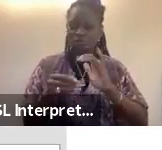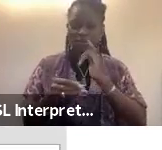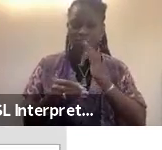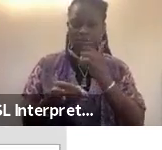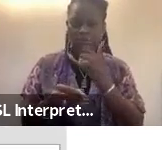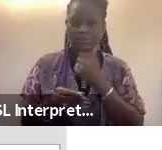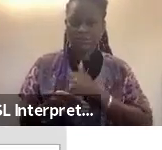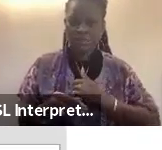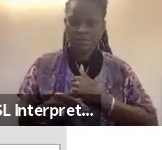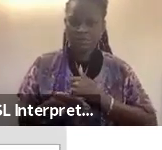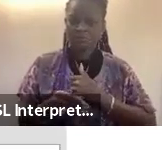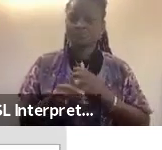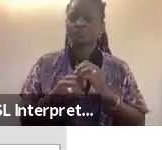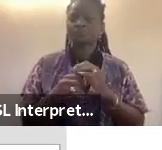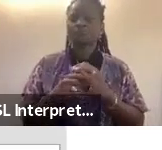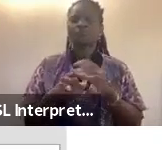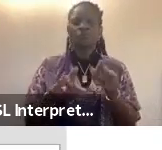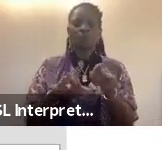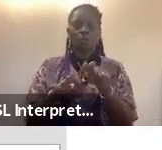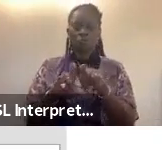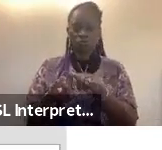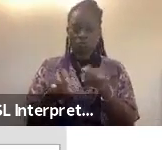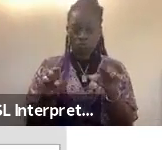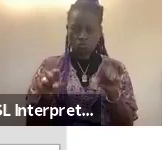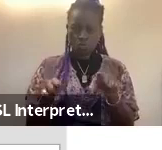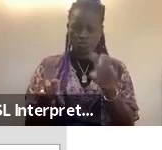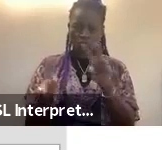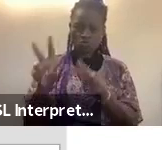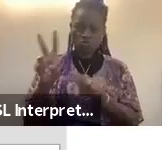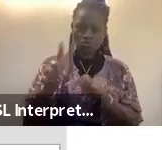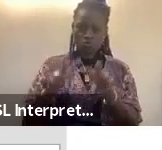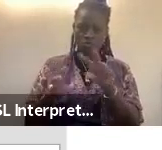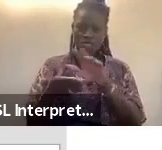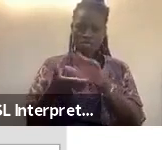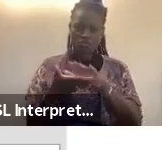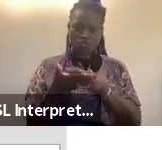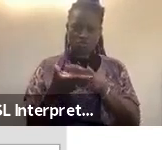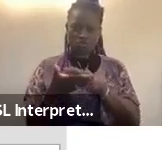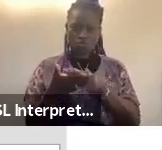You'll also be able to find on our school's dashboard page